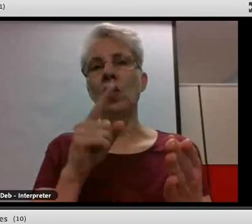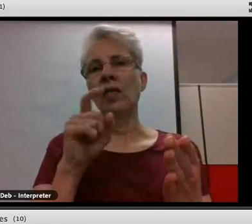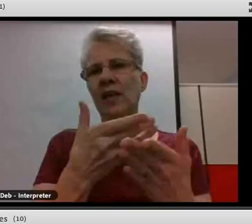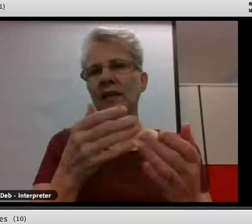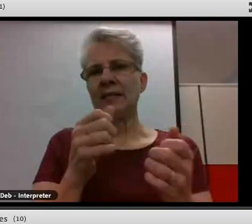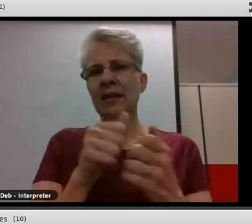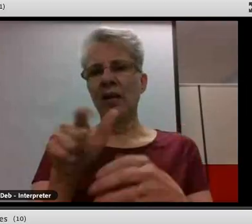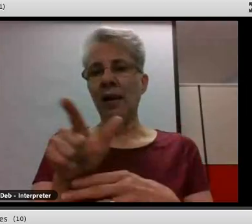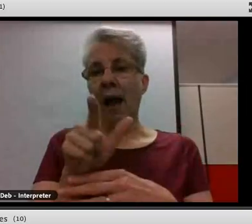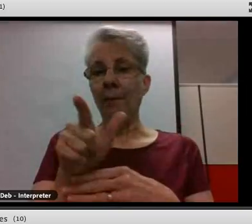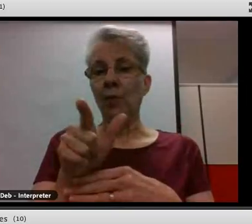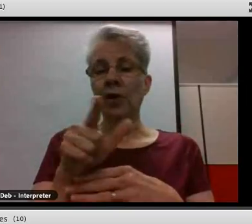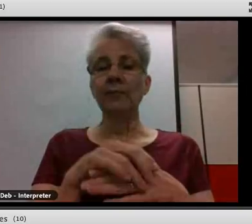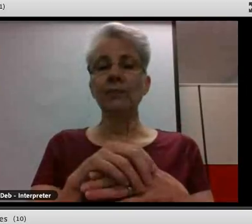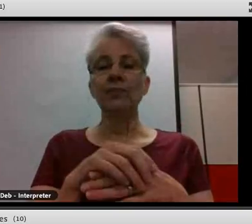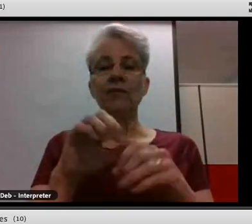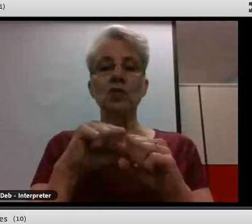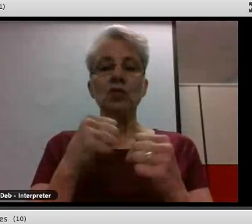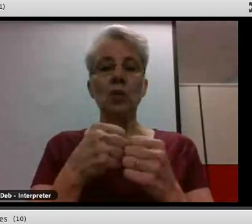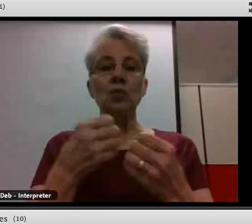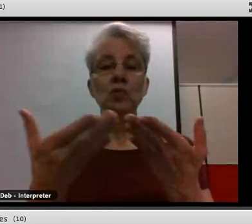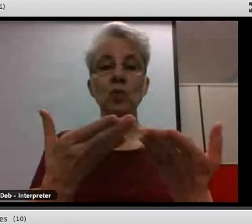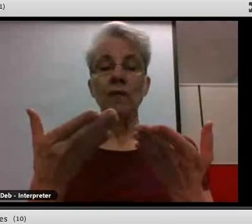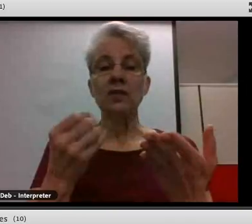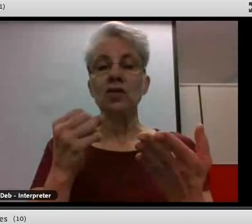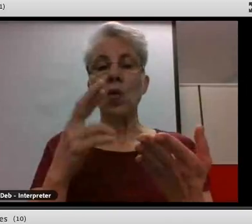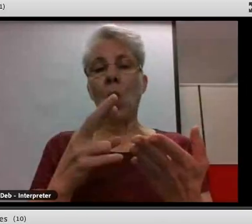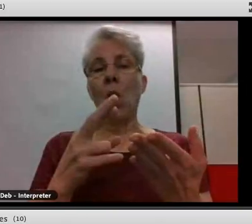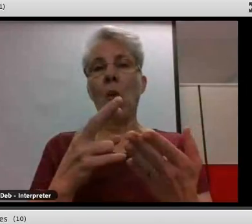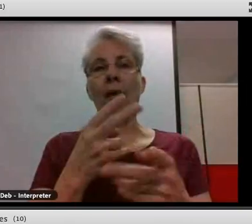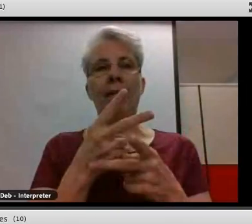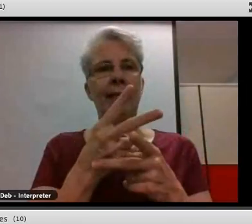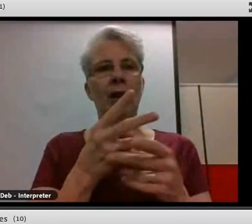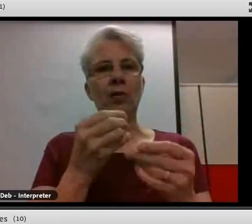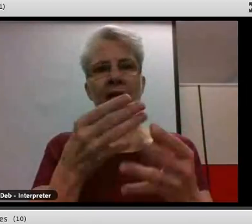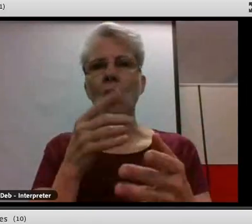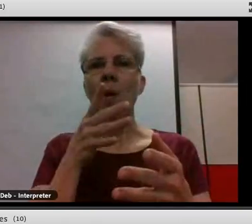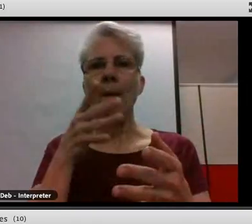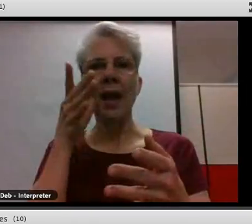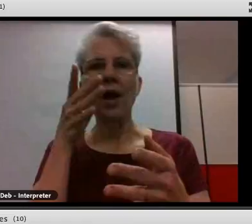mental illness, AIDS, AIDS Related Complex, and mental retardation